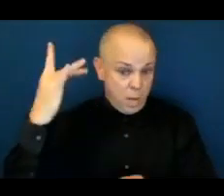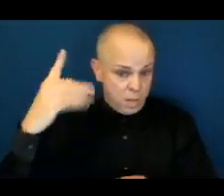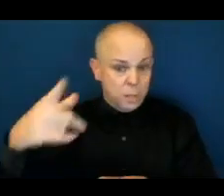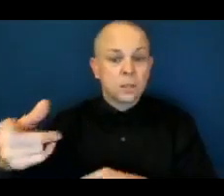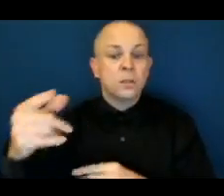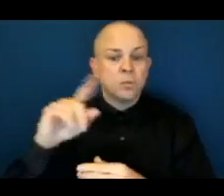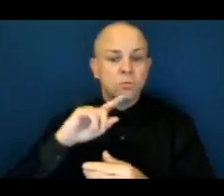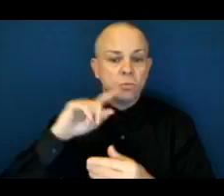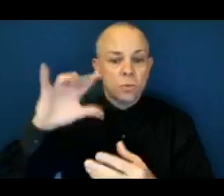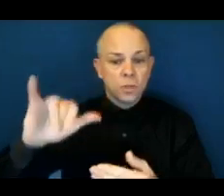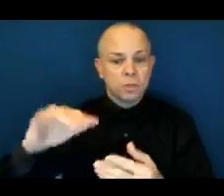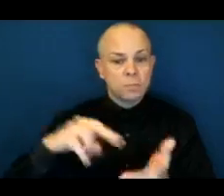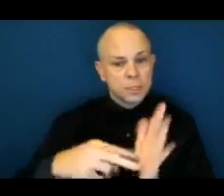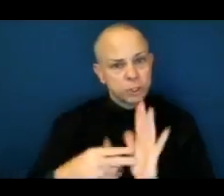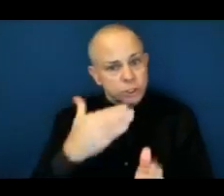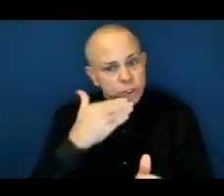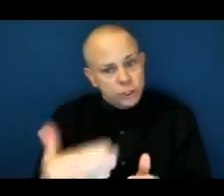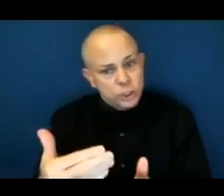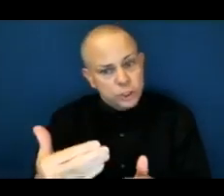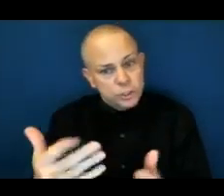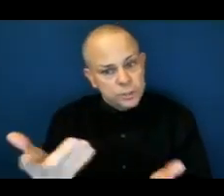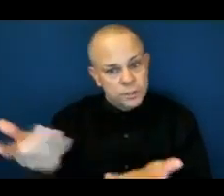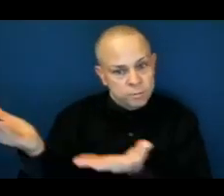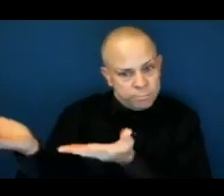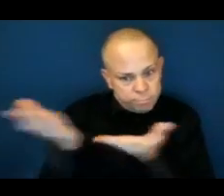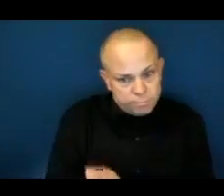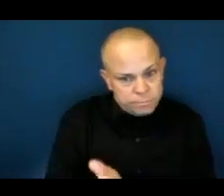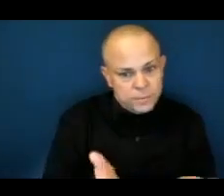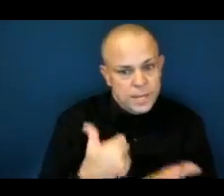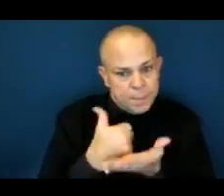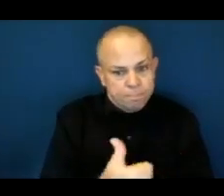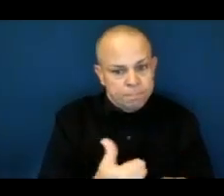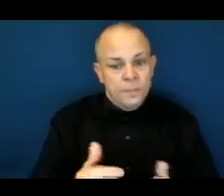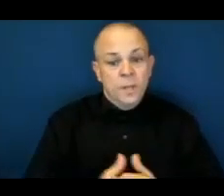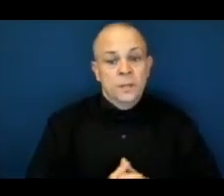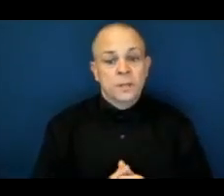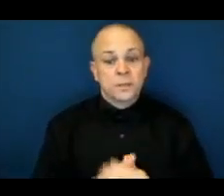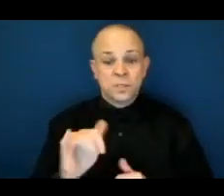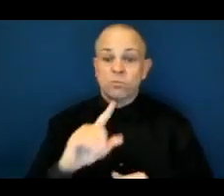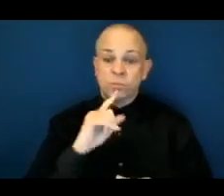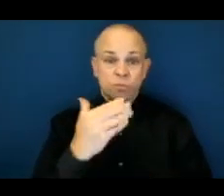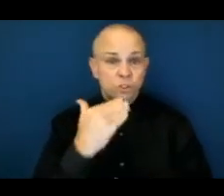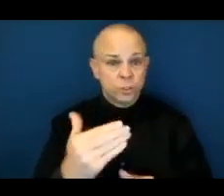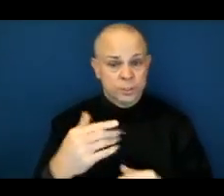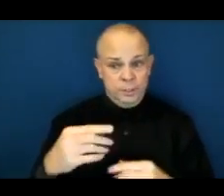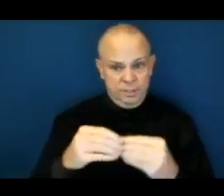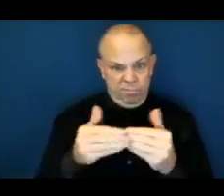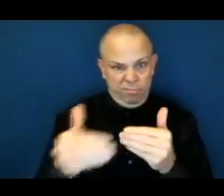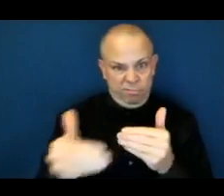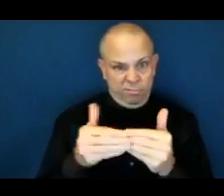uh in just a few days that's good news the one uh one safety uh aspect of the